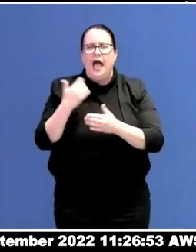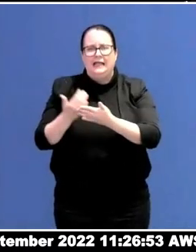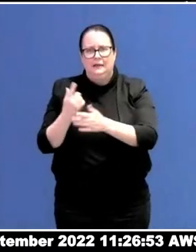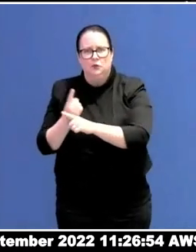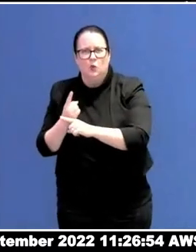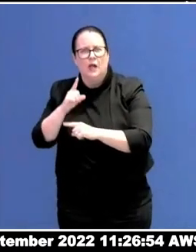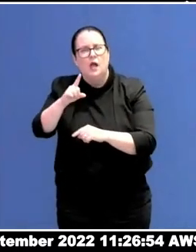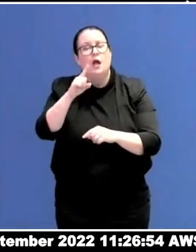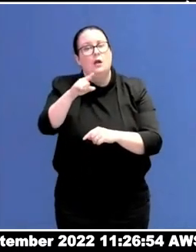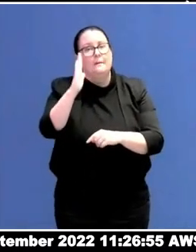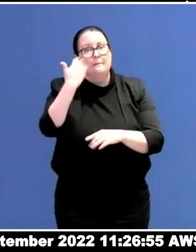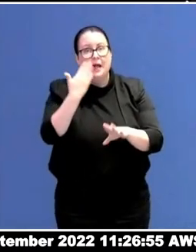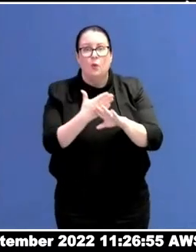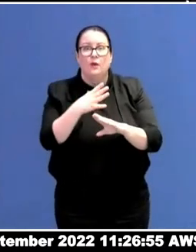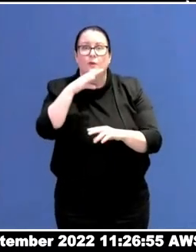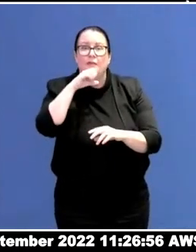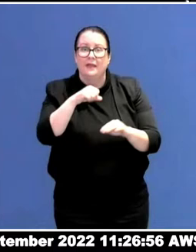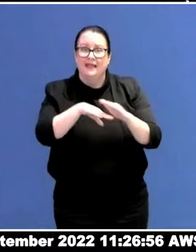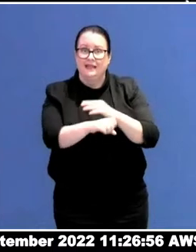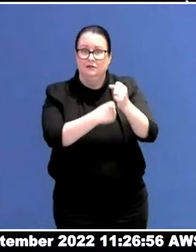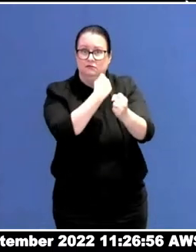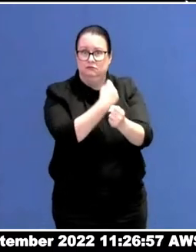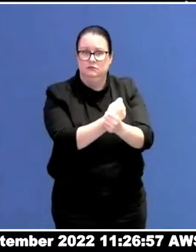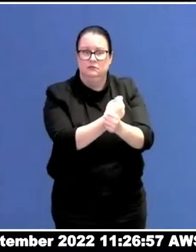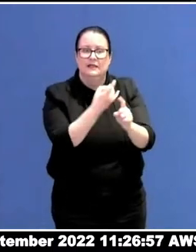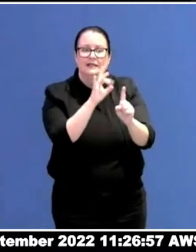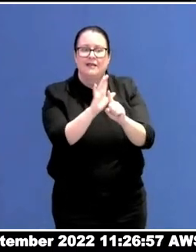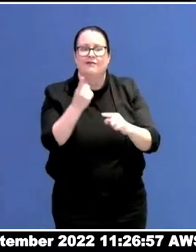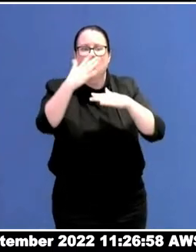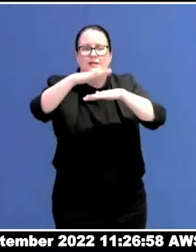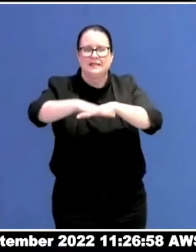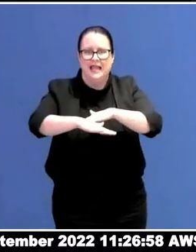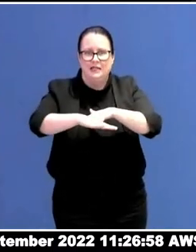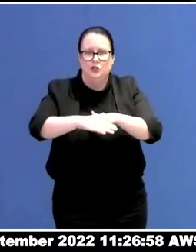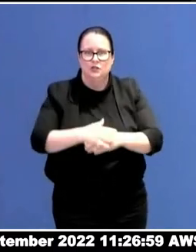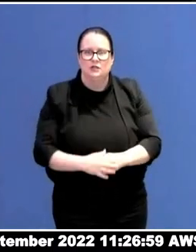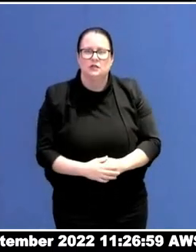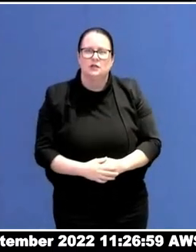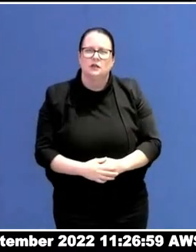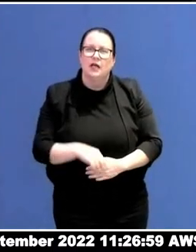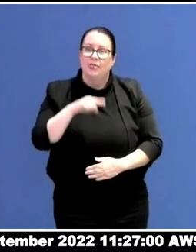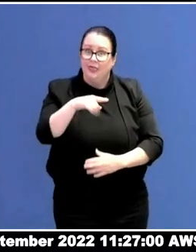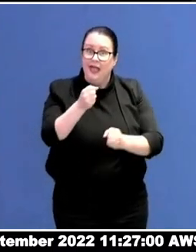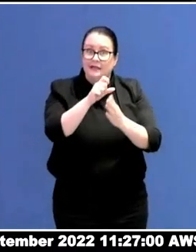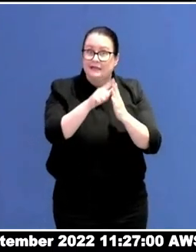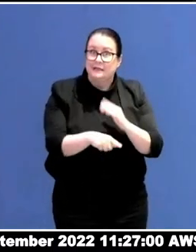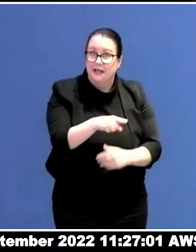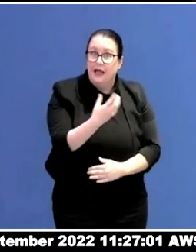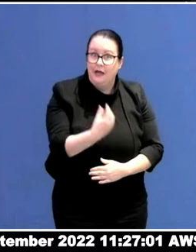men that you were working with, First Nations and non-First Nations people, were people with disability? That's correct.